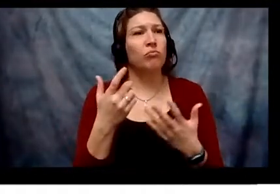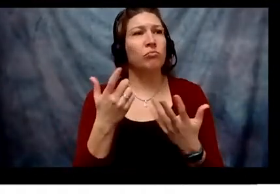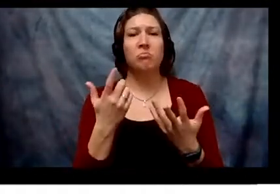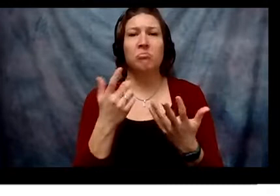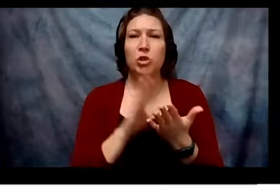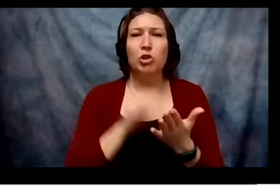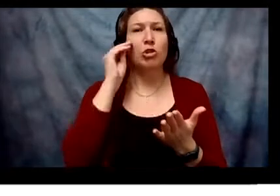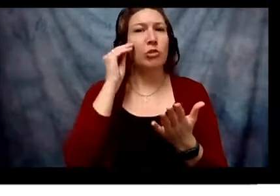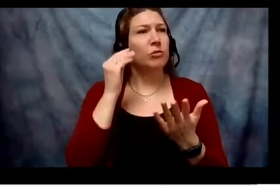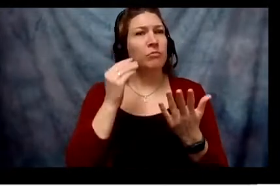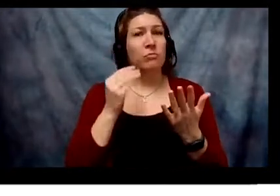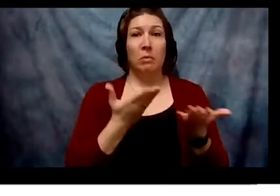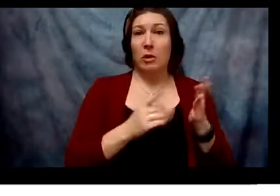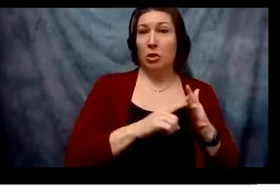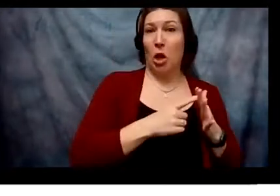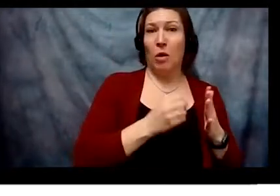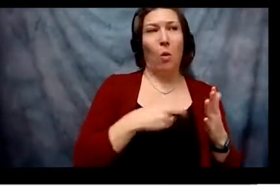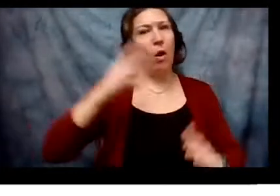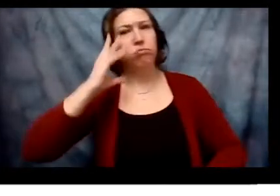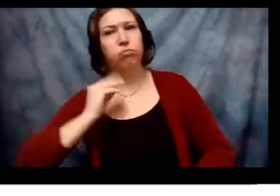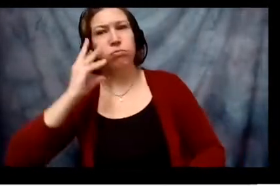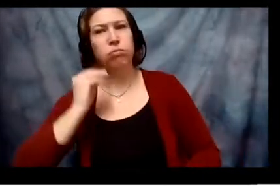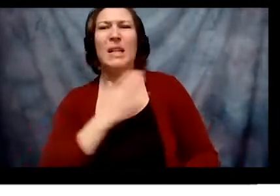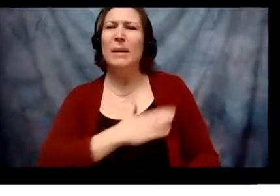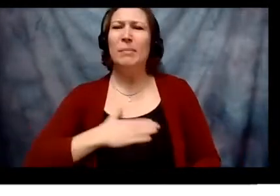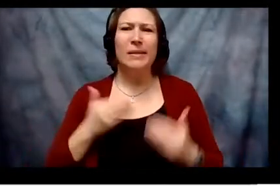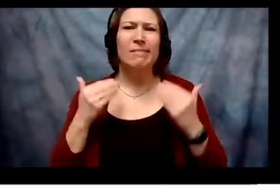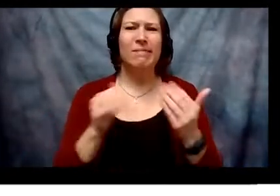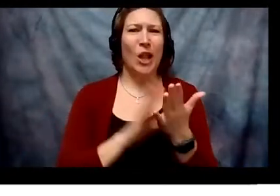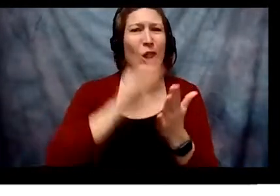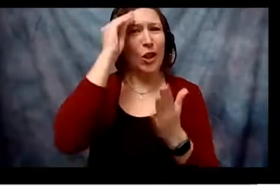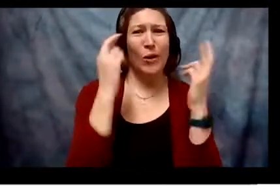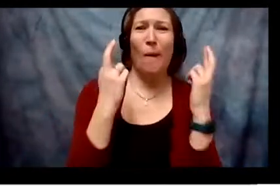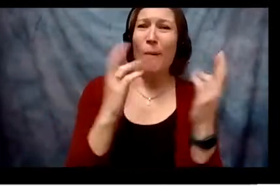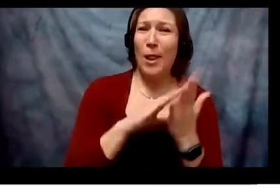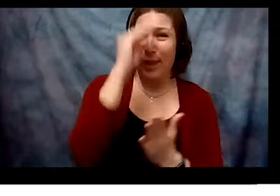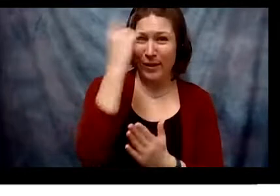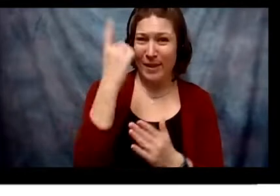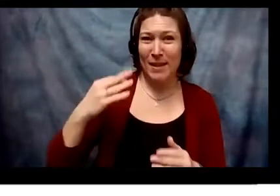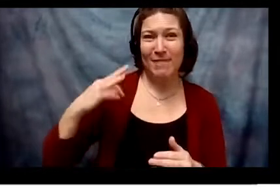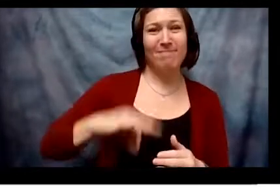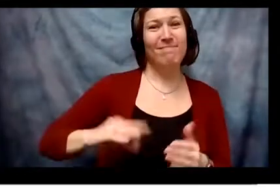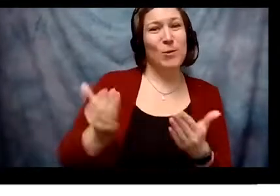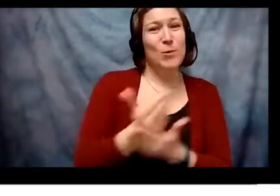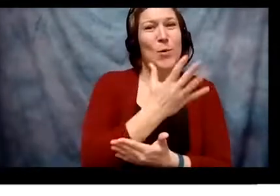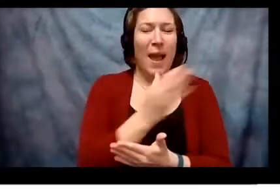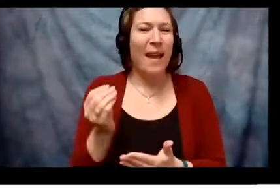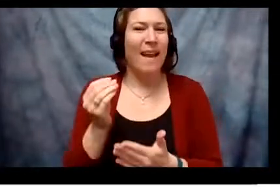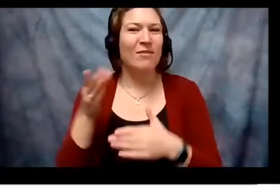learn and share with others today. The learning objectives for today are, know what